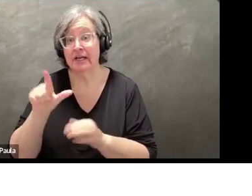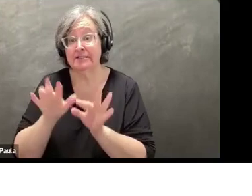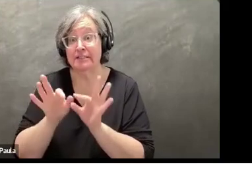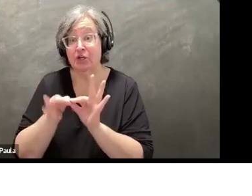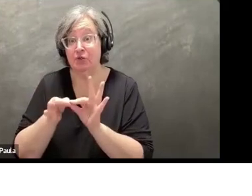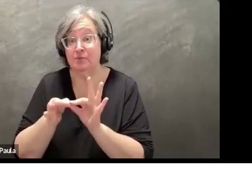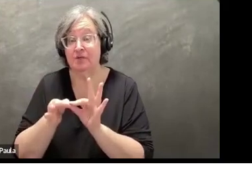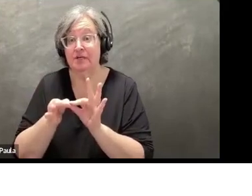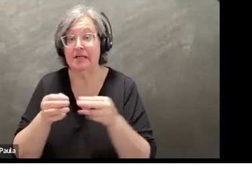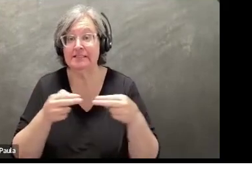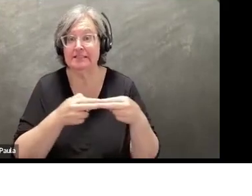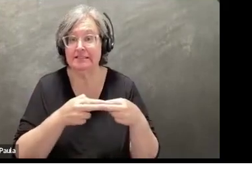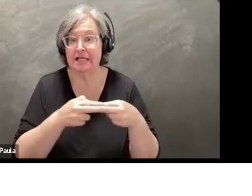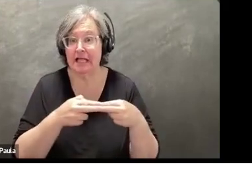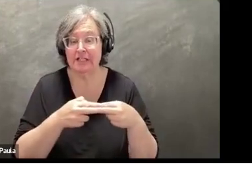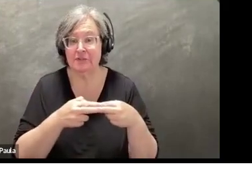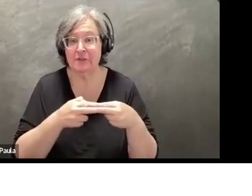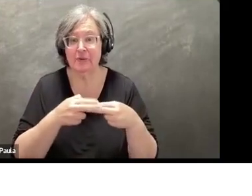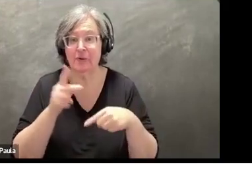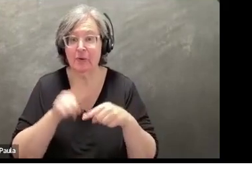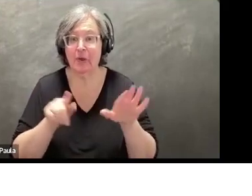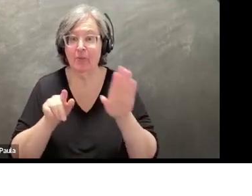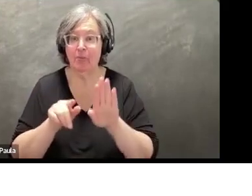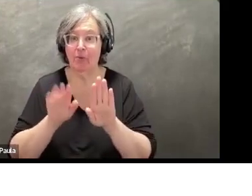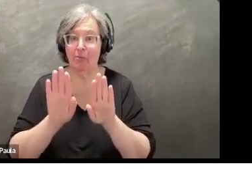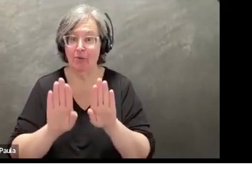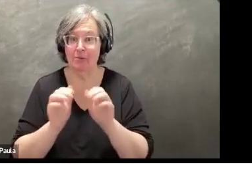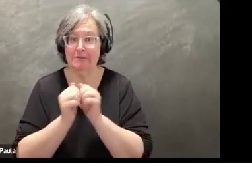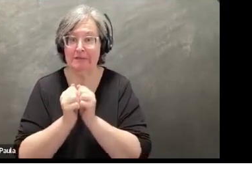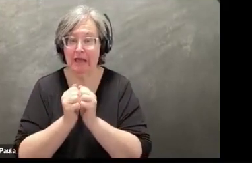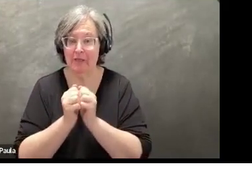slides can no longer be viewed simultaneously via phone or